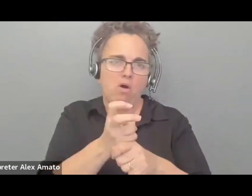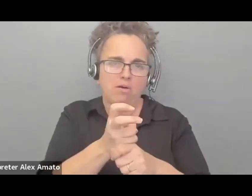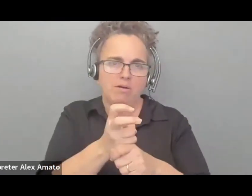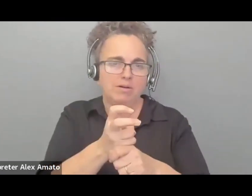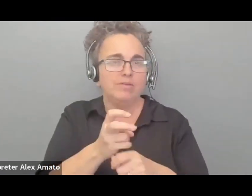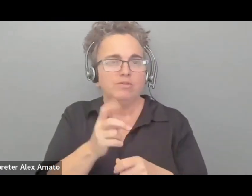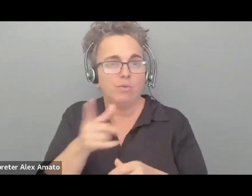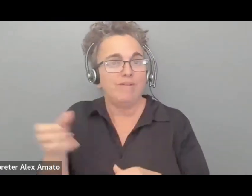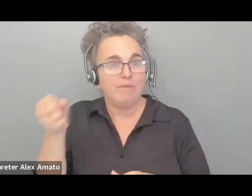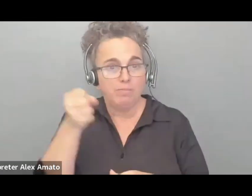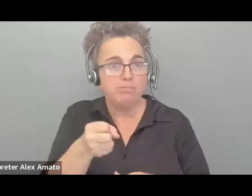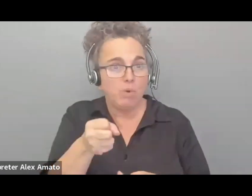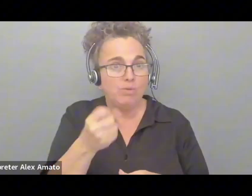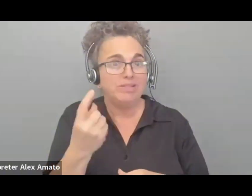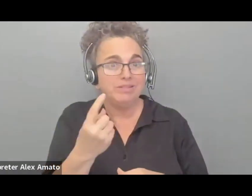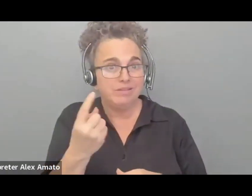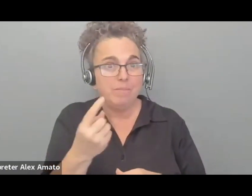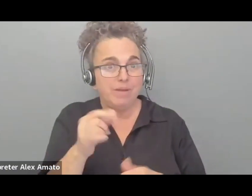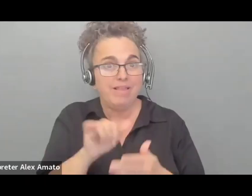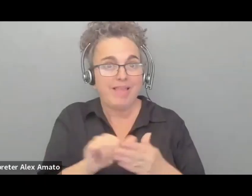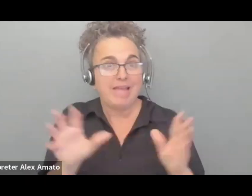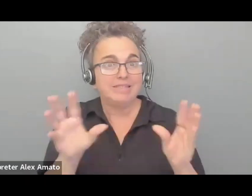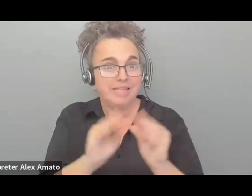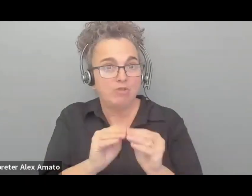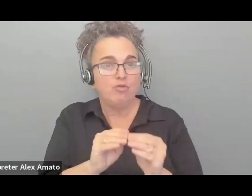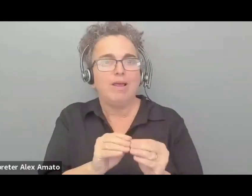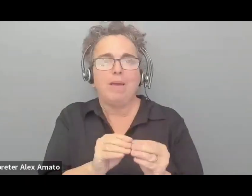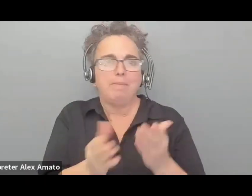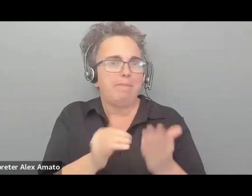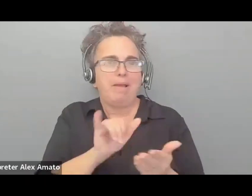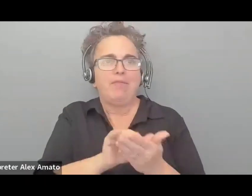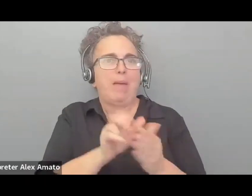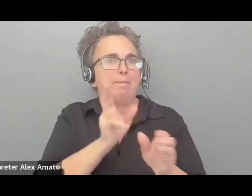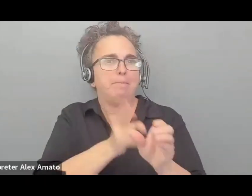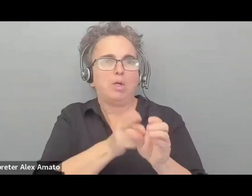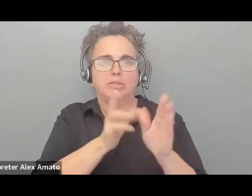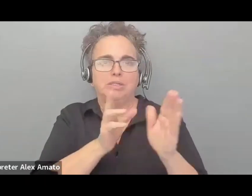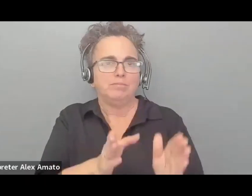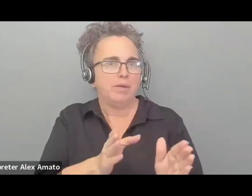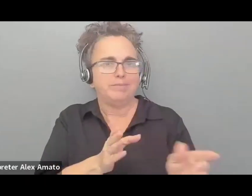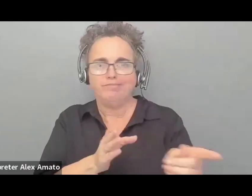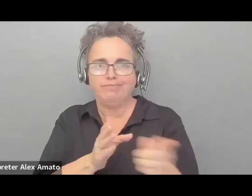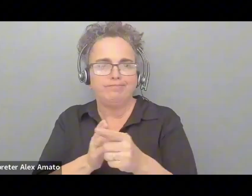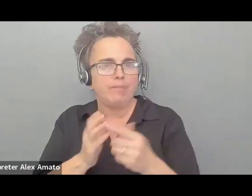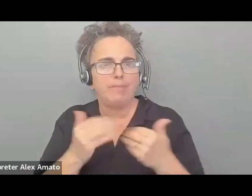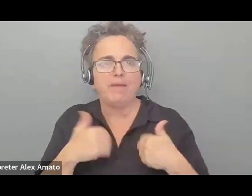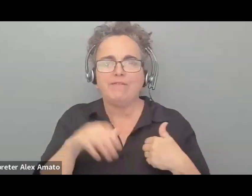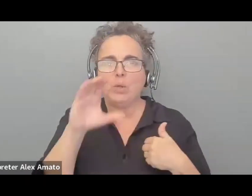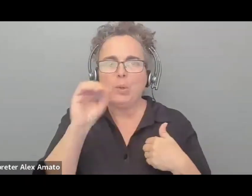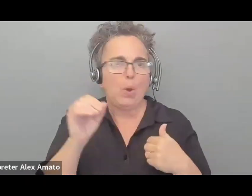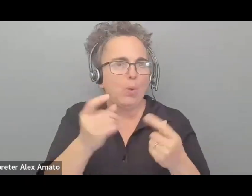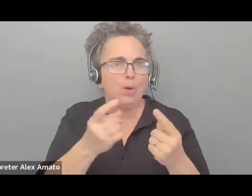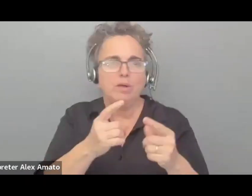who has a particular set of tools that they're using, maybe co-occurrent disabilities, different AT setup